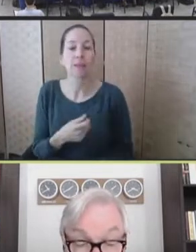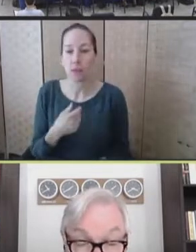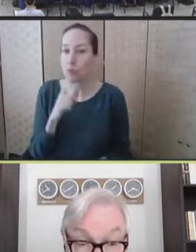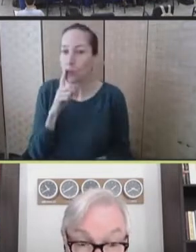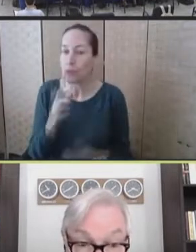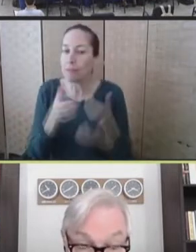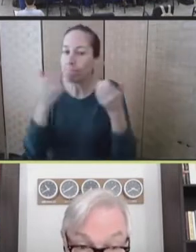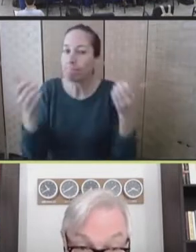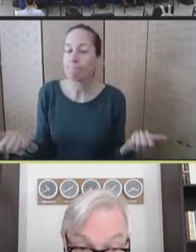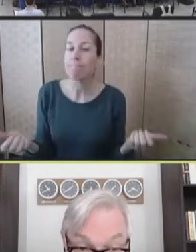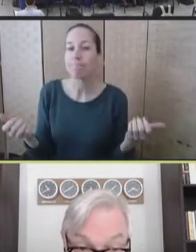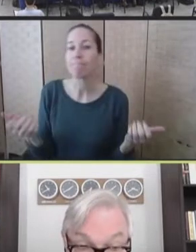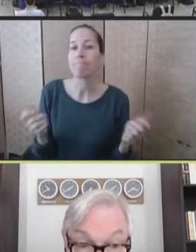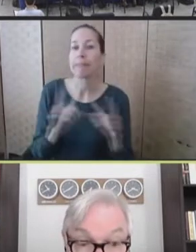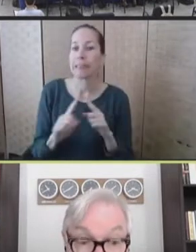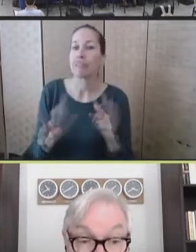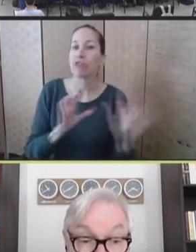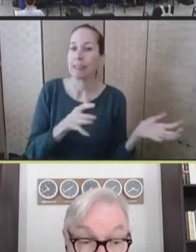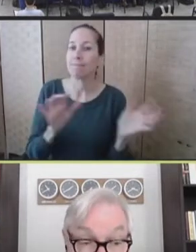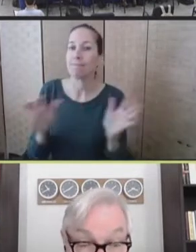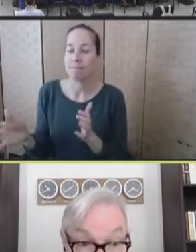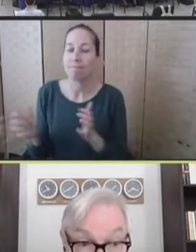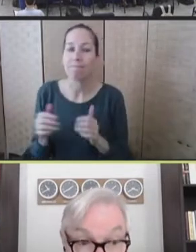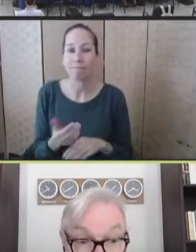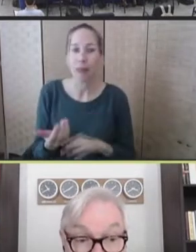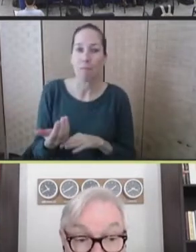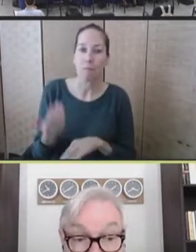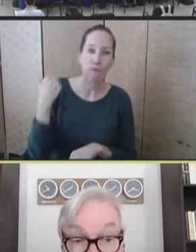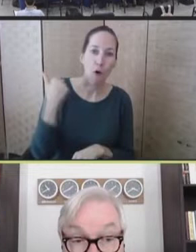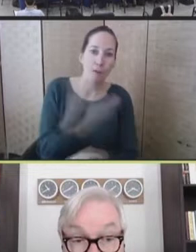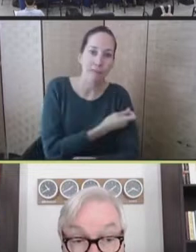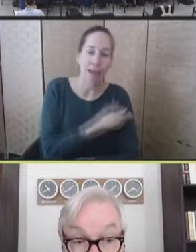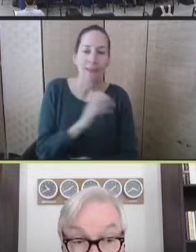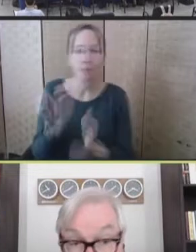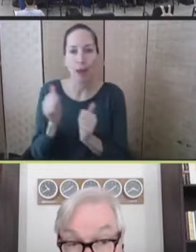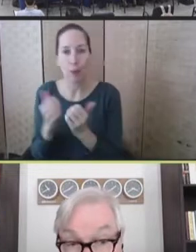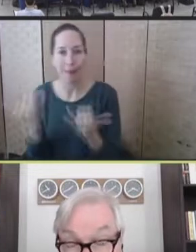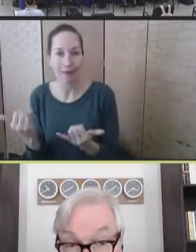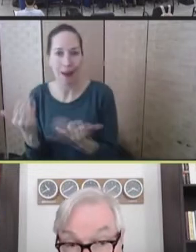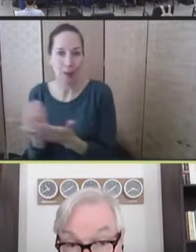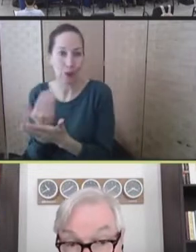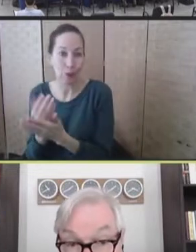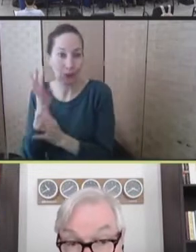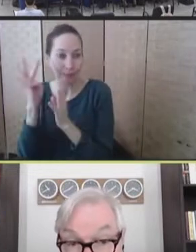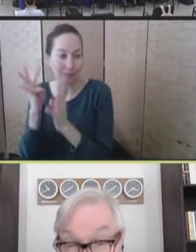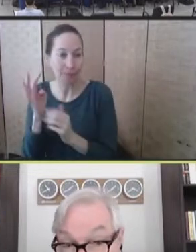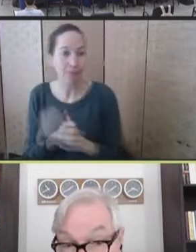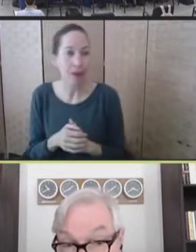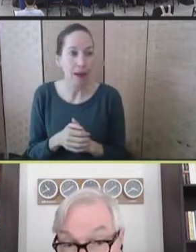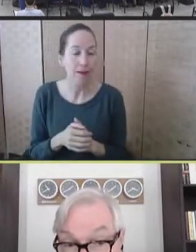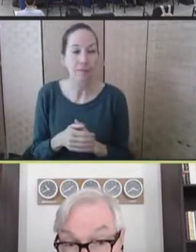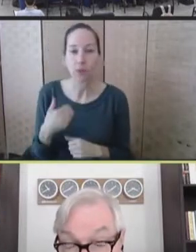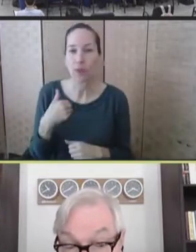Next slide. This is an array of the number of universal influenza vaccine candidates by platform and